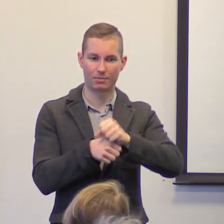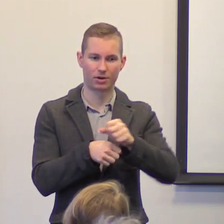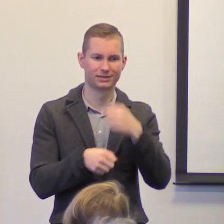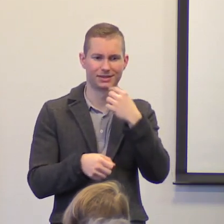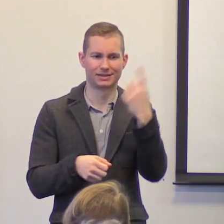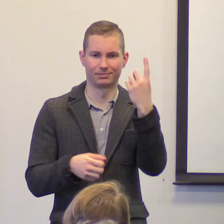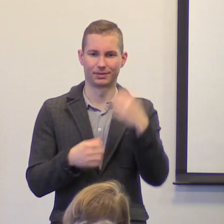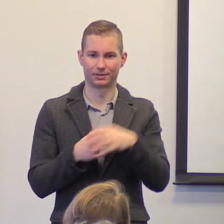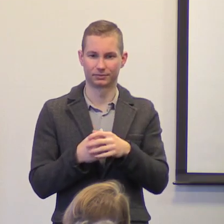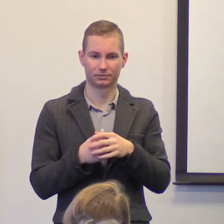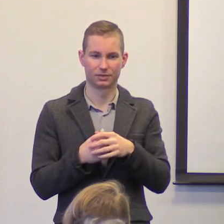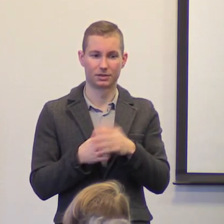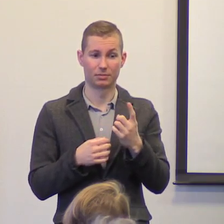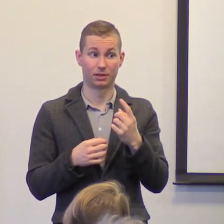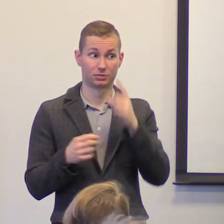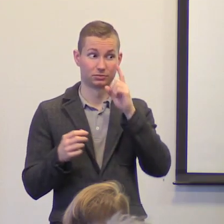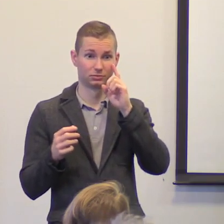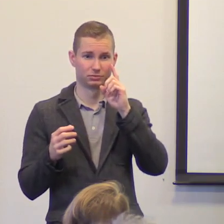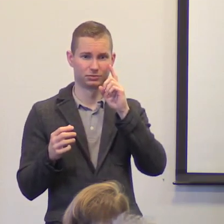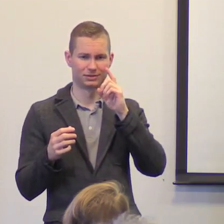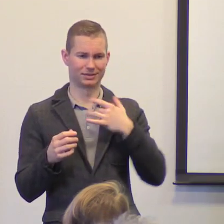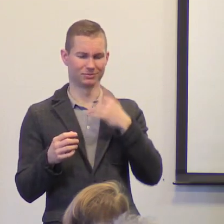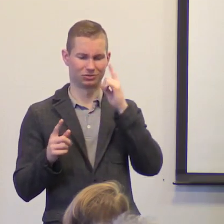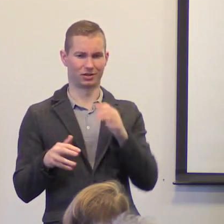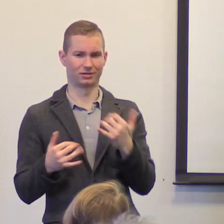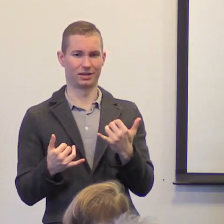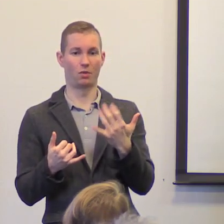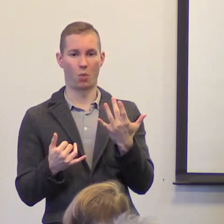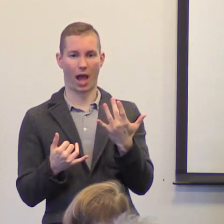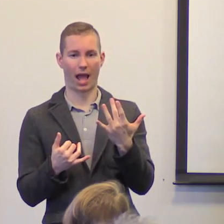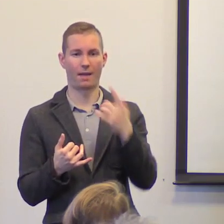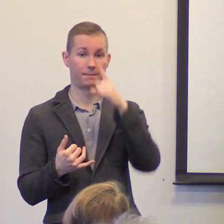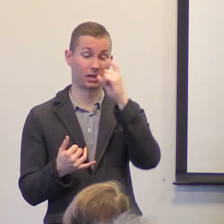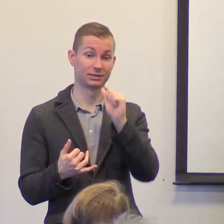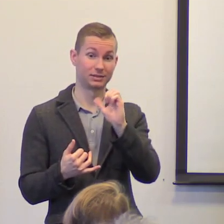Something that seems to us shocking today because, in part to the work of the ACLU over